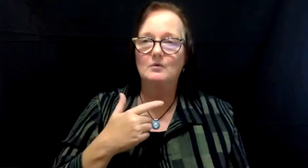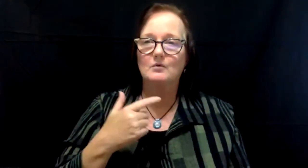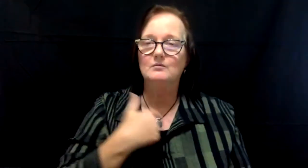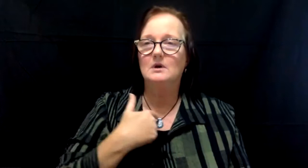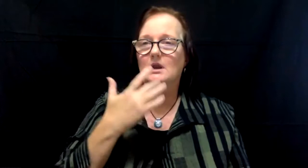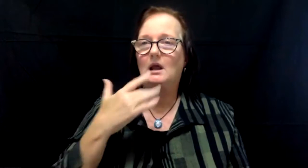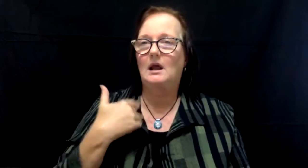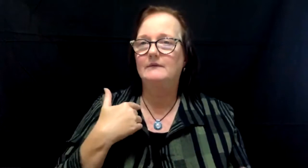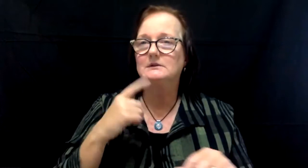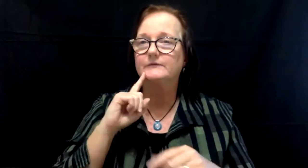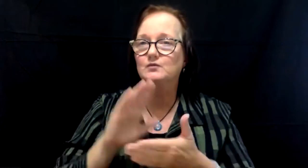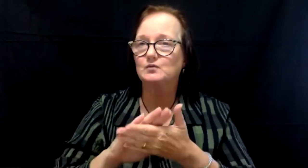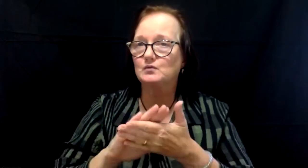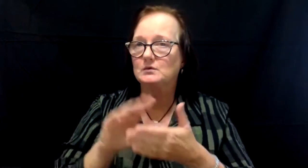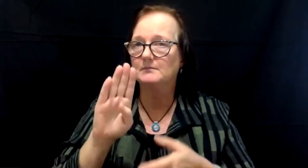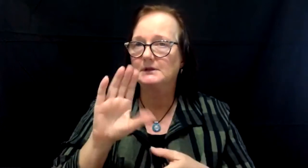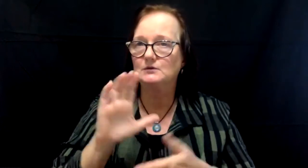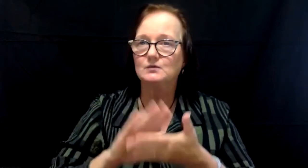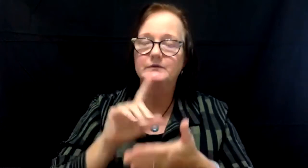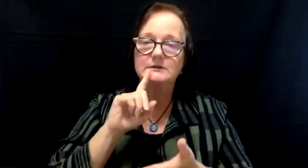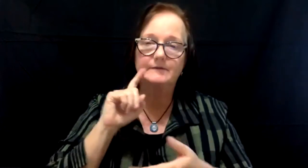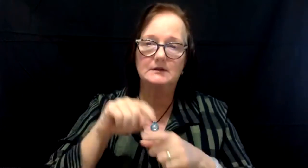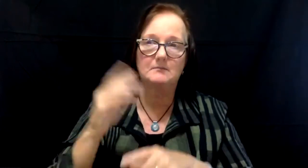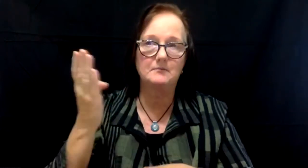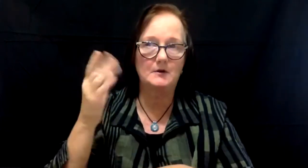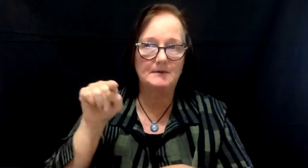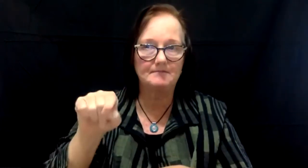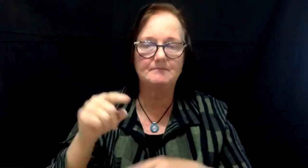We're very fortunate to have the BC School for the Deaf in Burnaby.